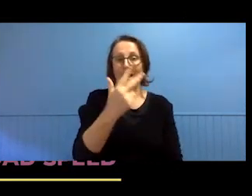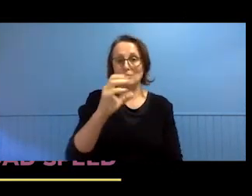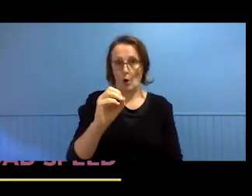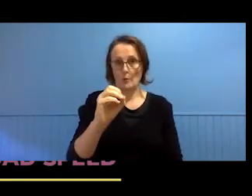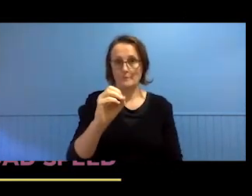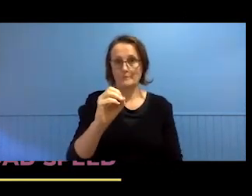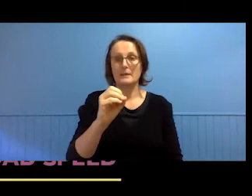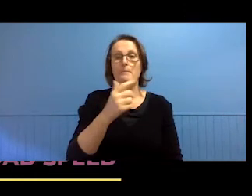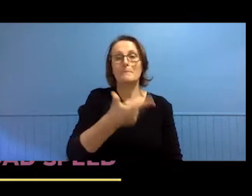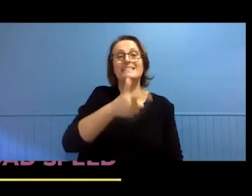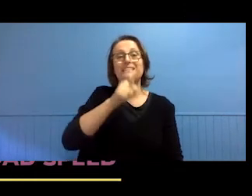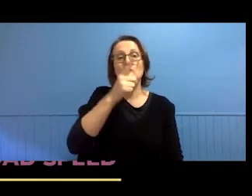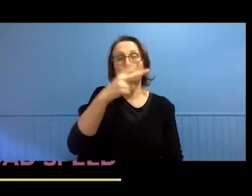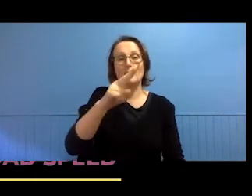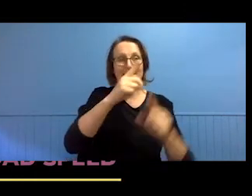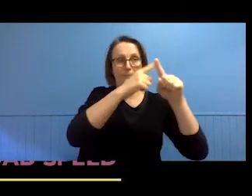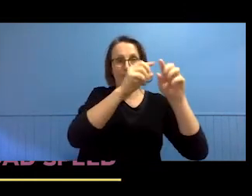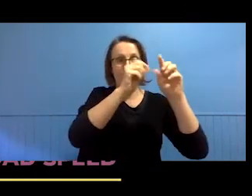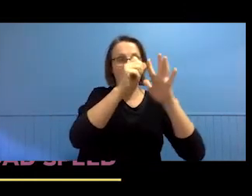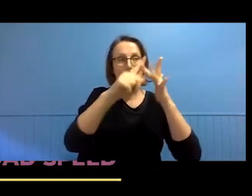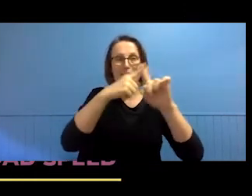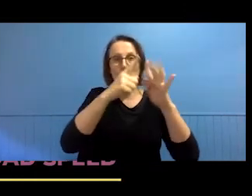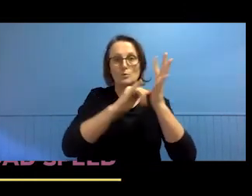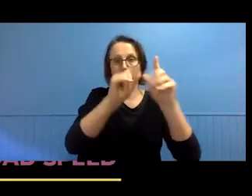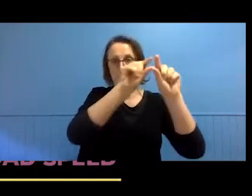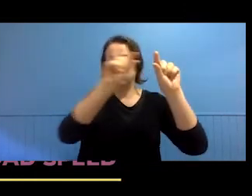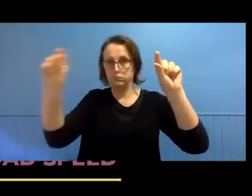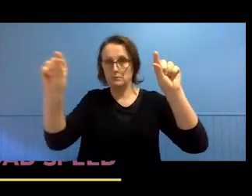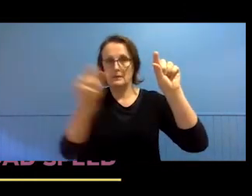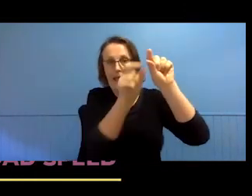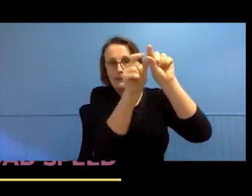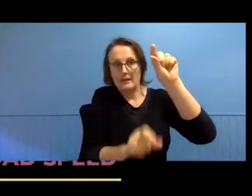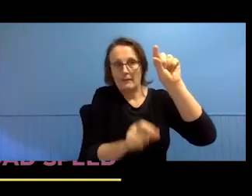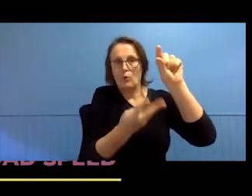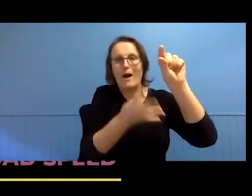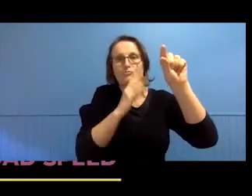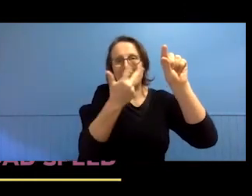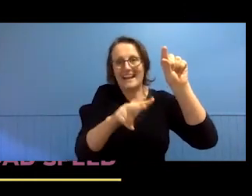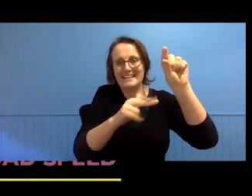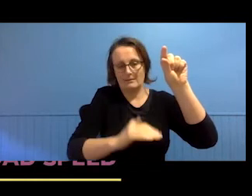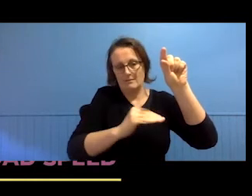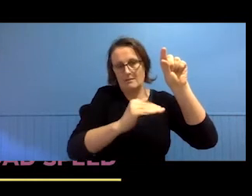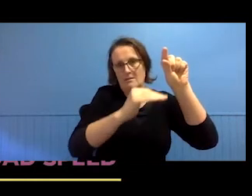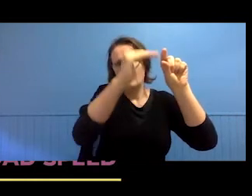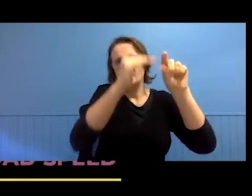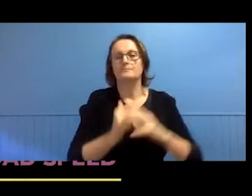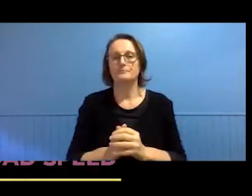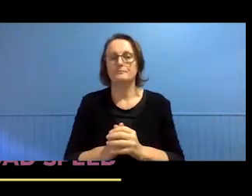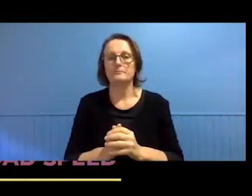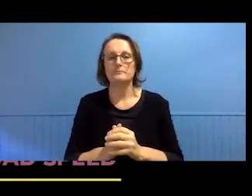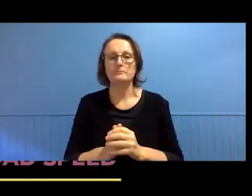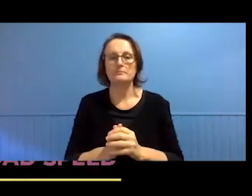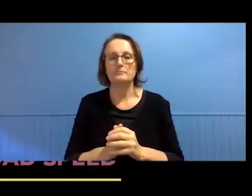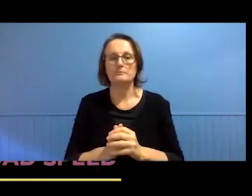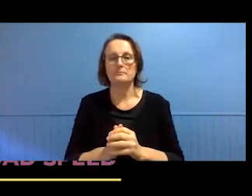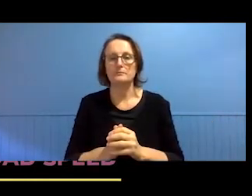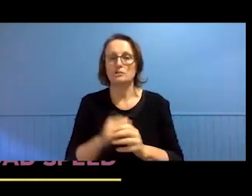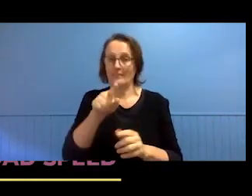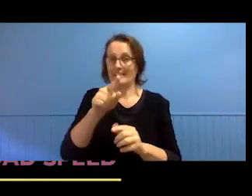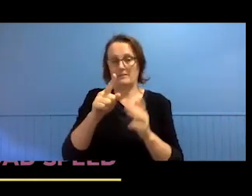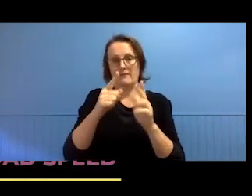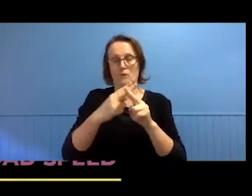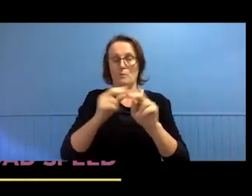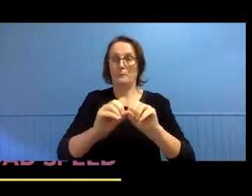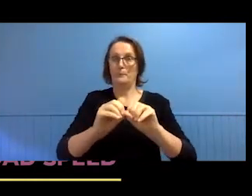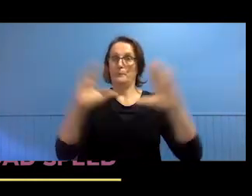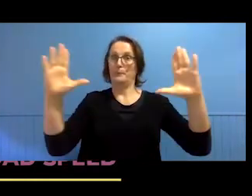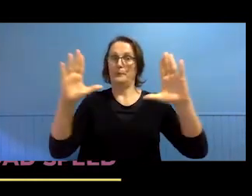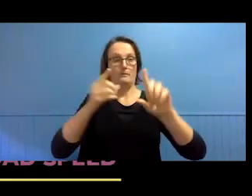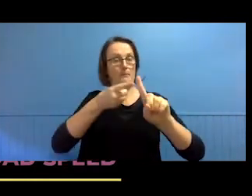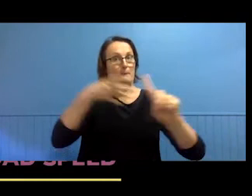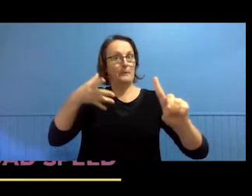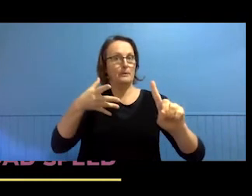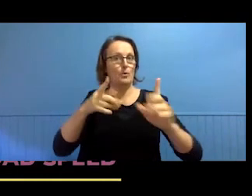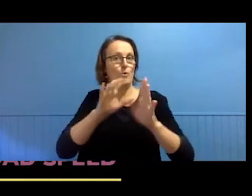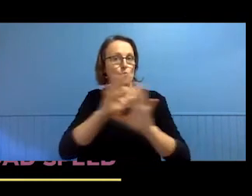pixels wide this way and 480 pixels height this way. You might have seen